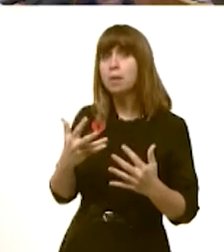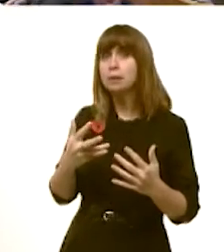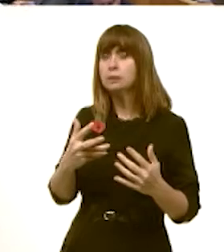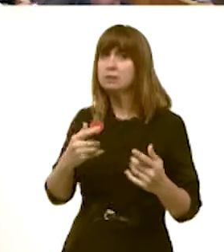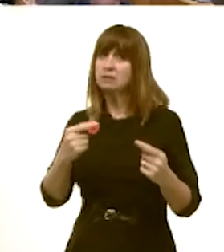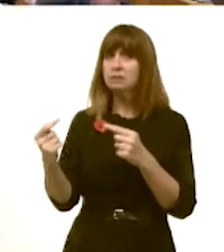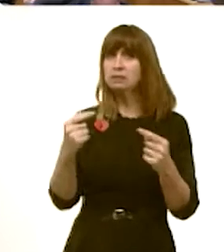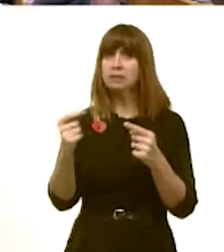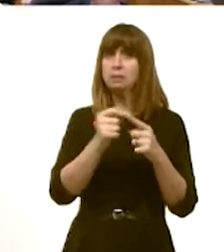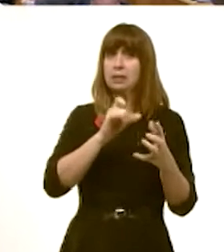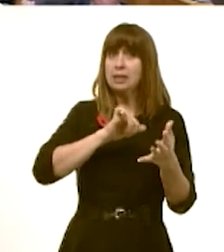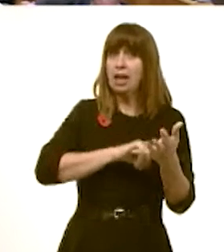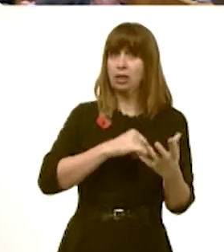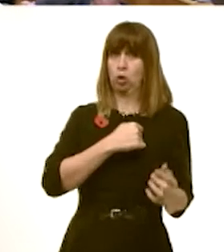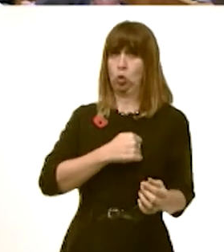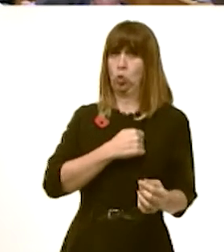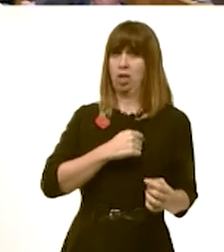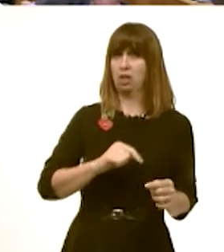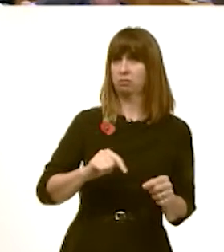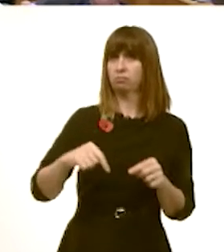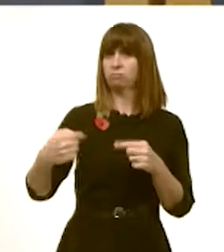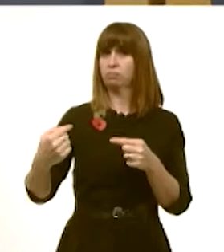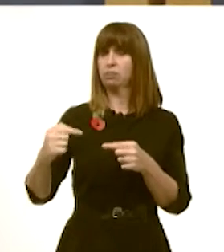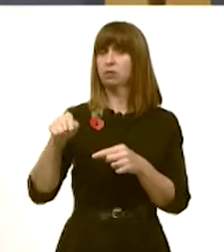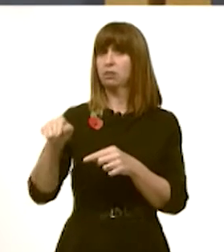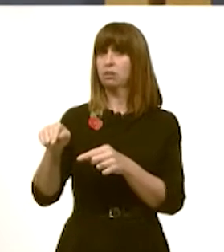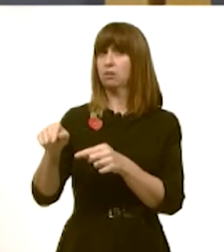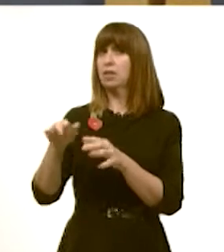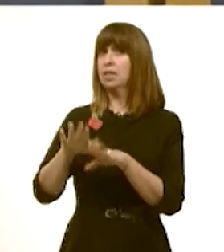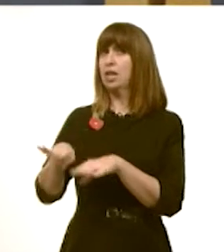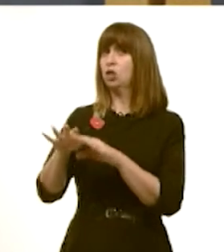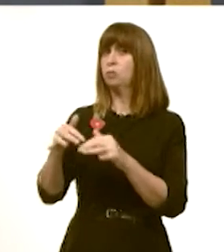Public and Commercial Services Union and the Welsh Government sponsored body, National Museum Wales.